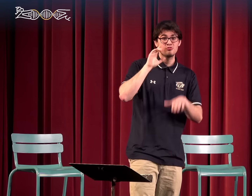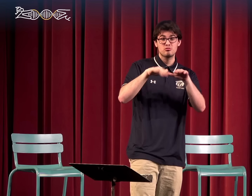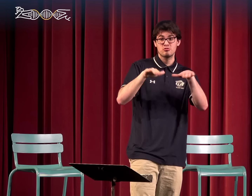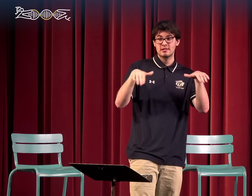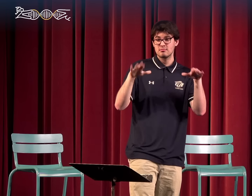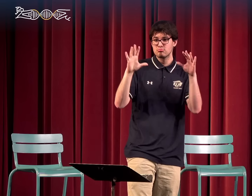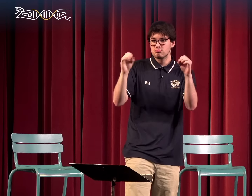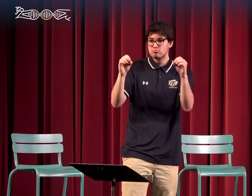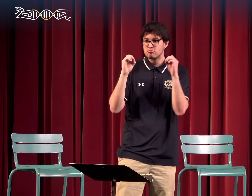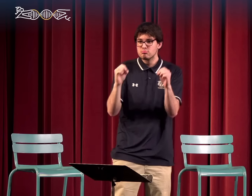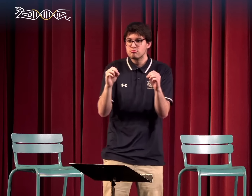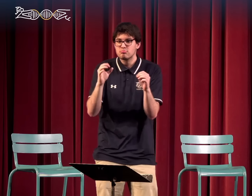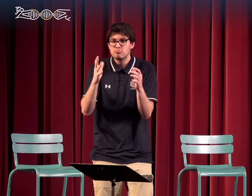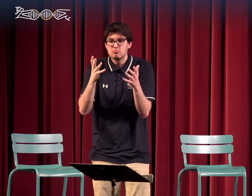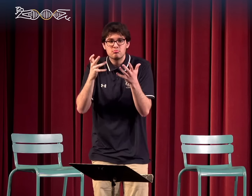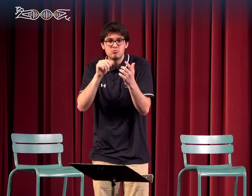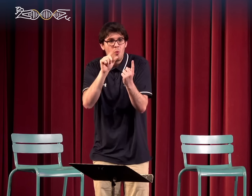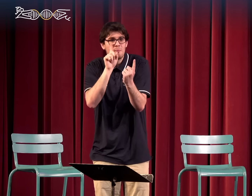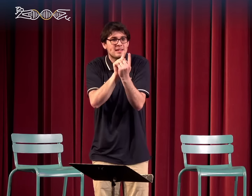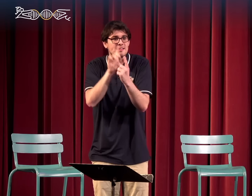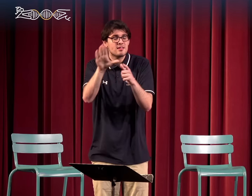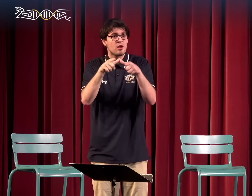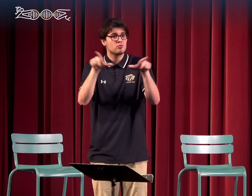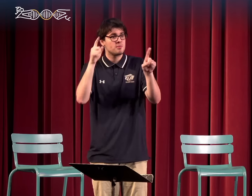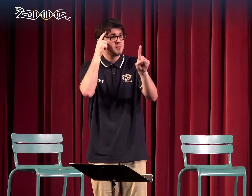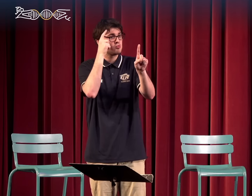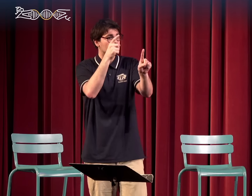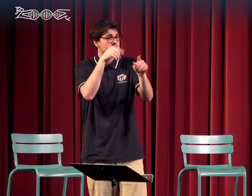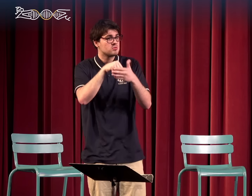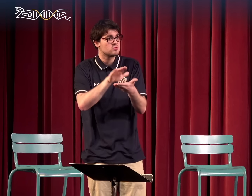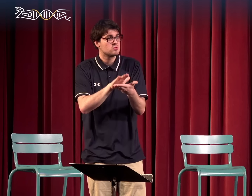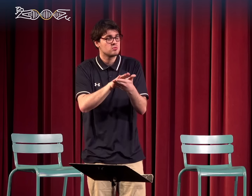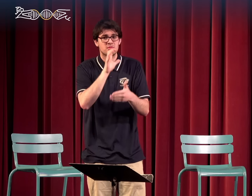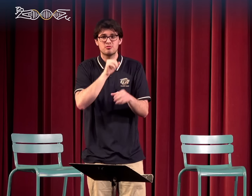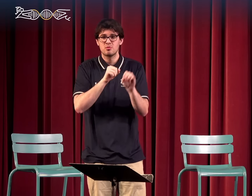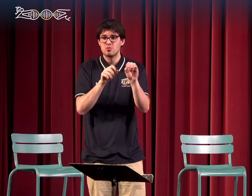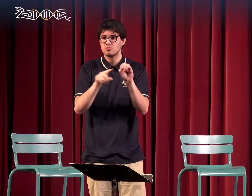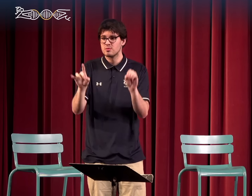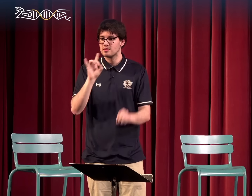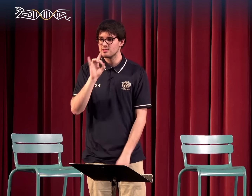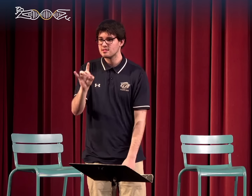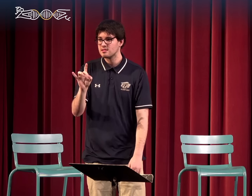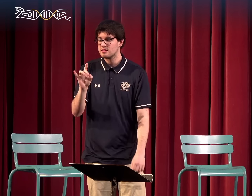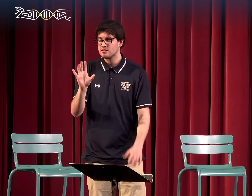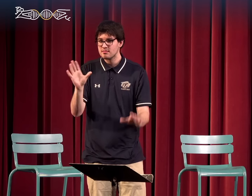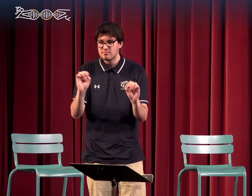access to language they do not meet their language milestones between ages of birth to eight year old.